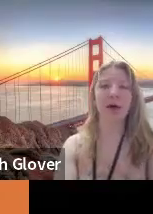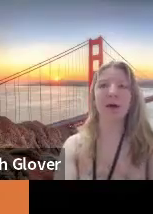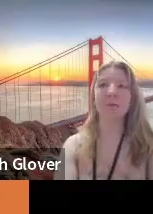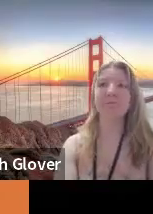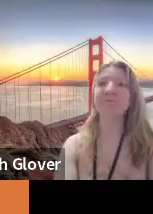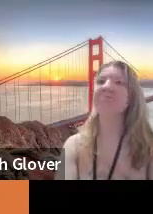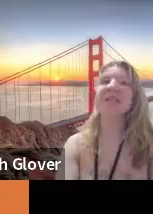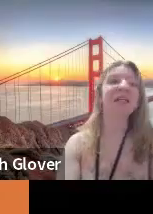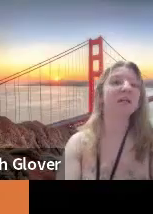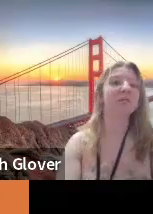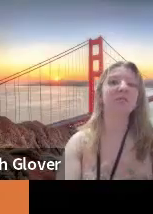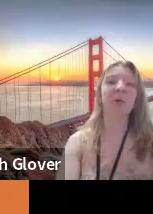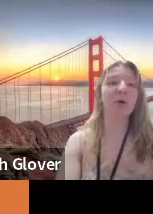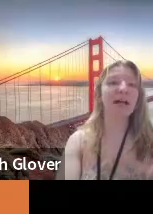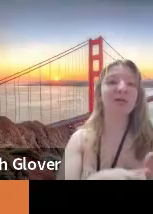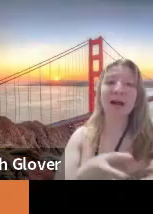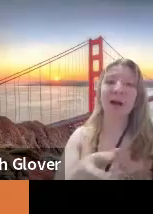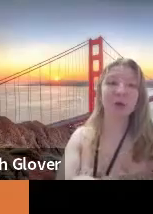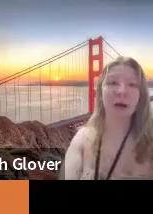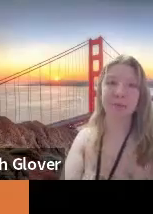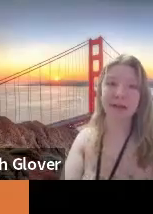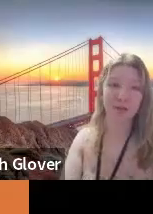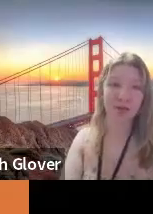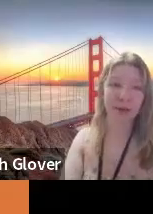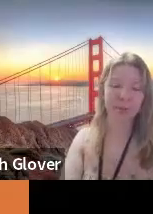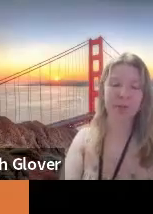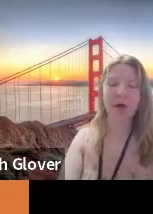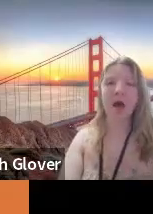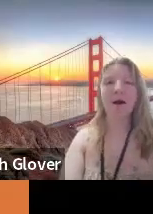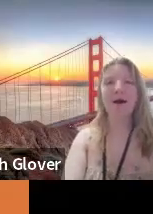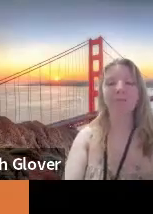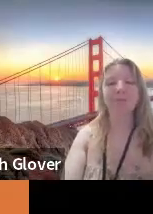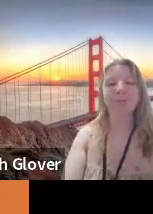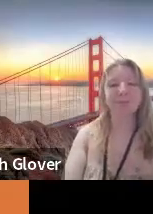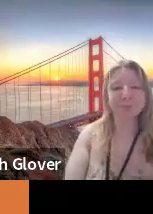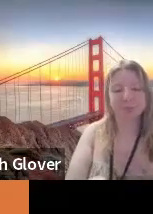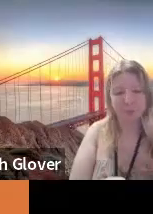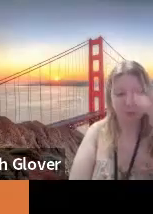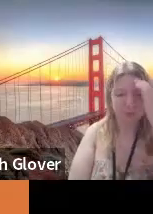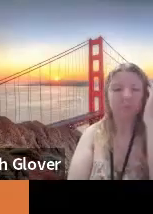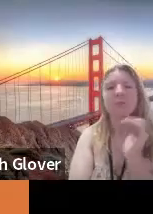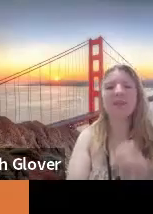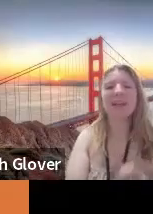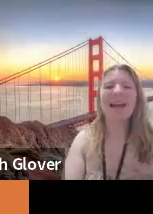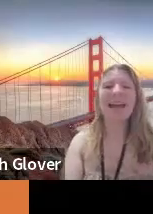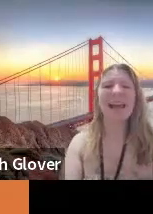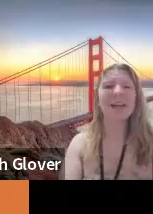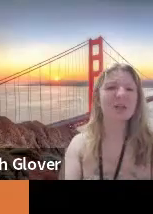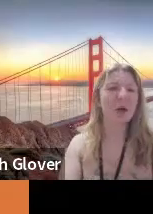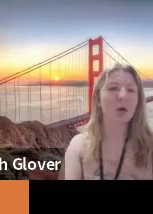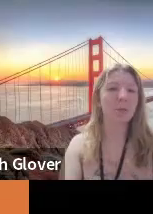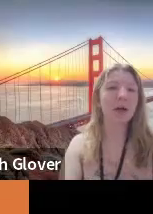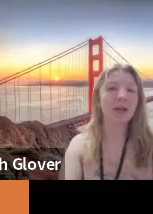So, this question, this is Hannah speaking, this question is really the whole existence of what my role